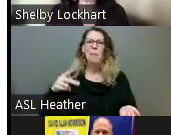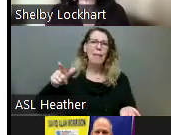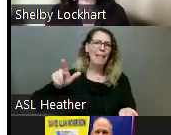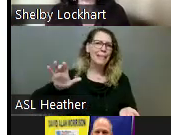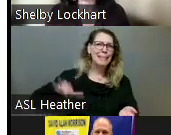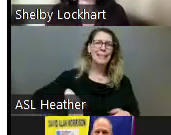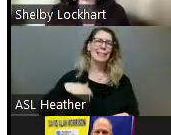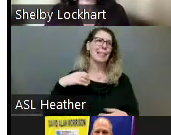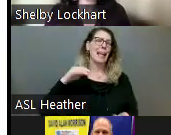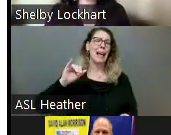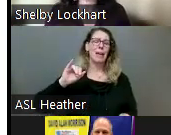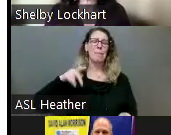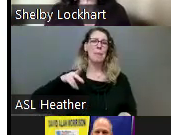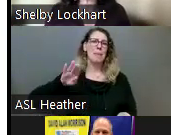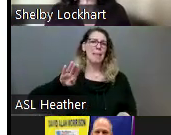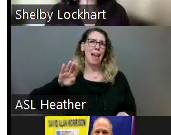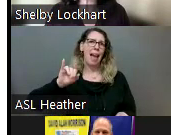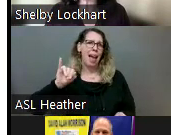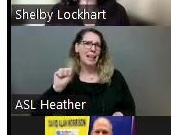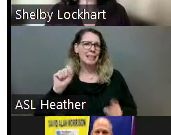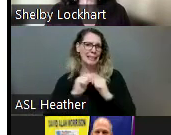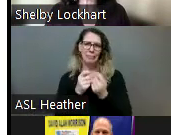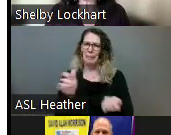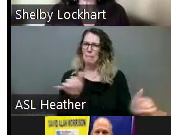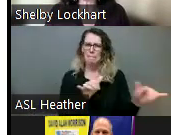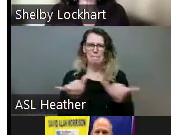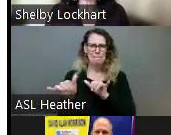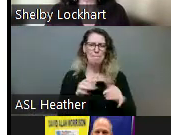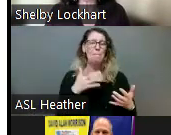things like that. And we're going to have data that's ready before the meeting;